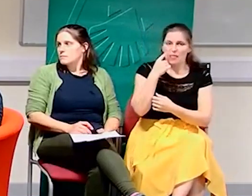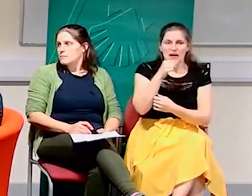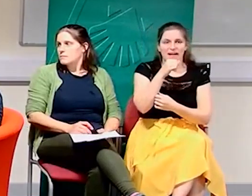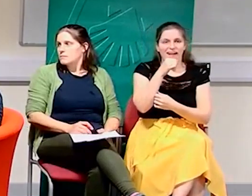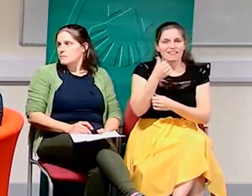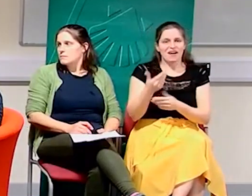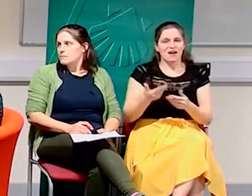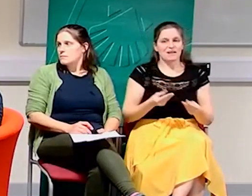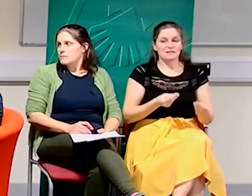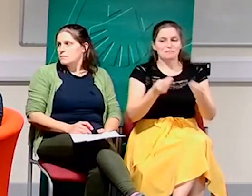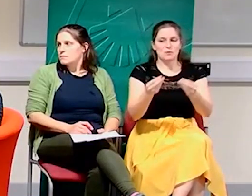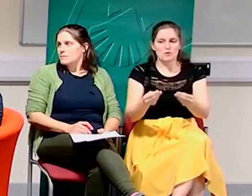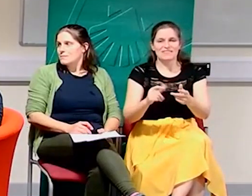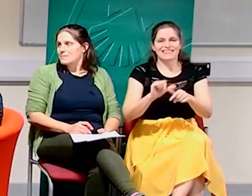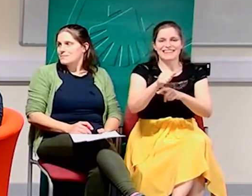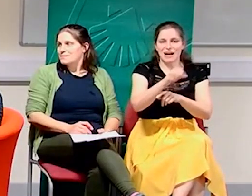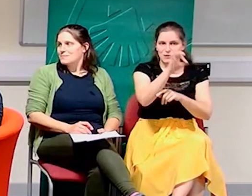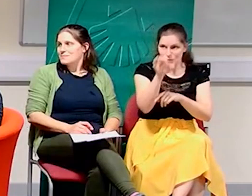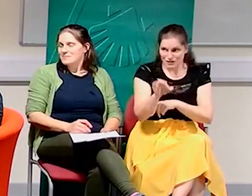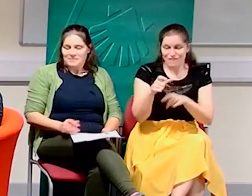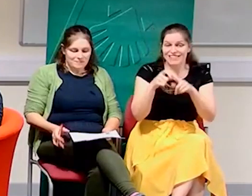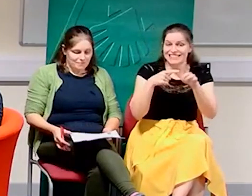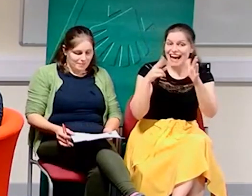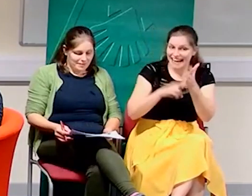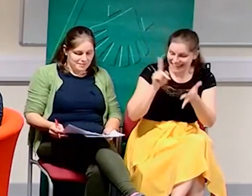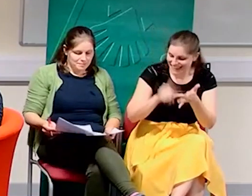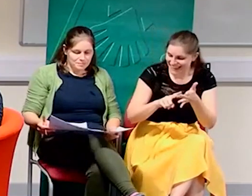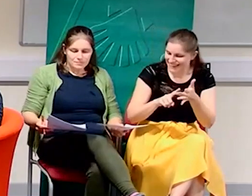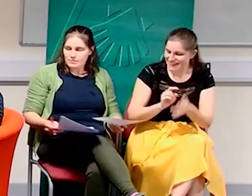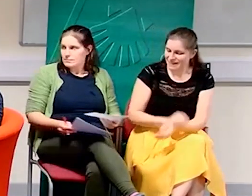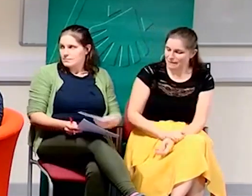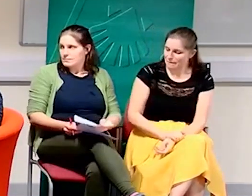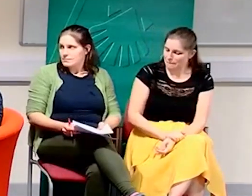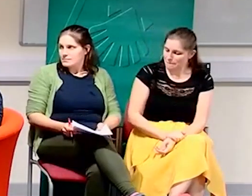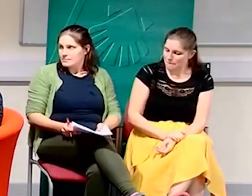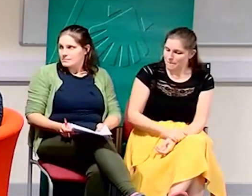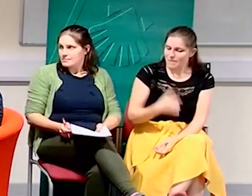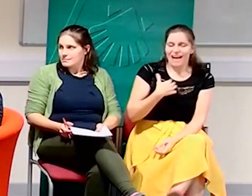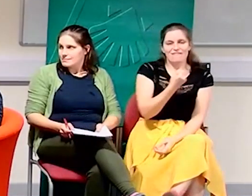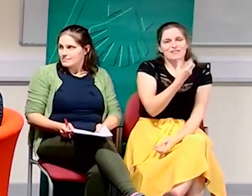I was going next Dani um you'll be unsurprised to know that I have some questions about sport